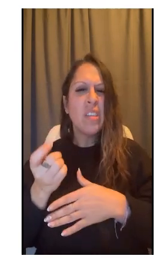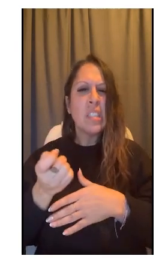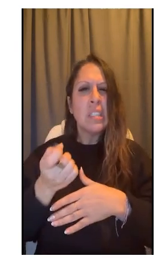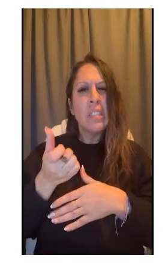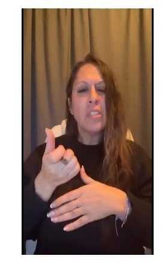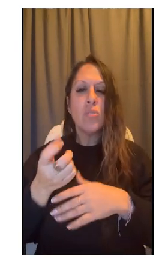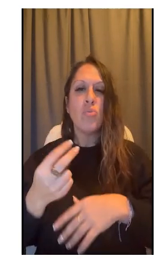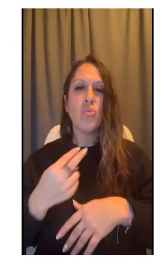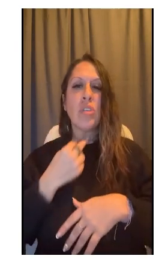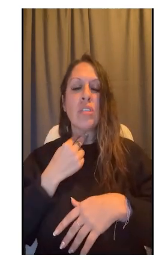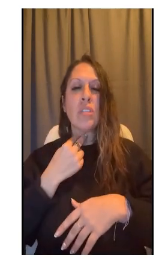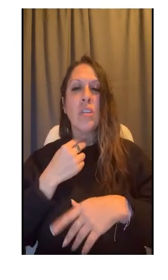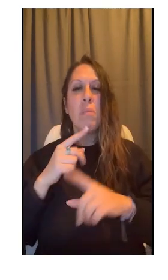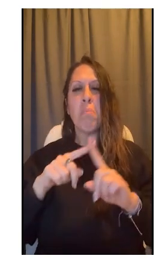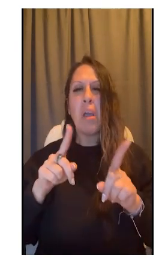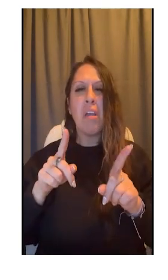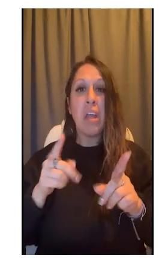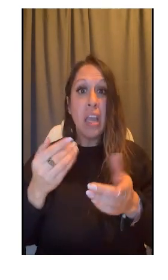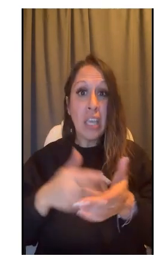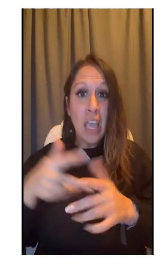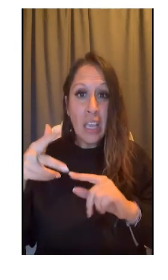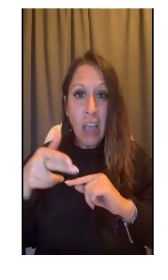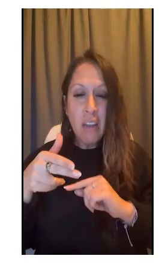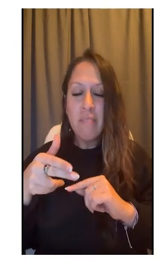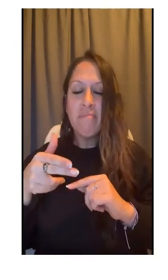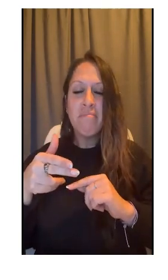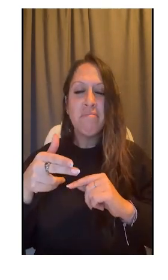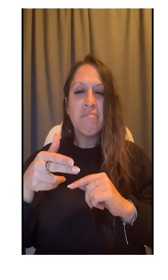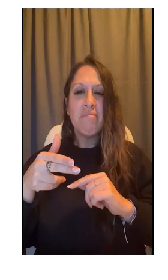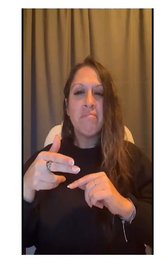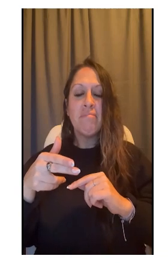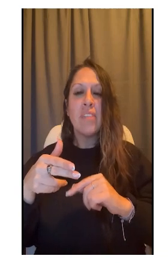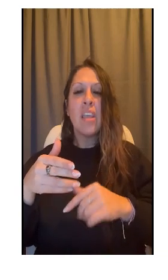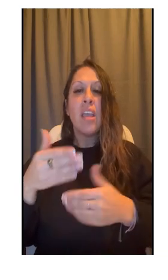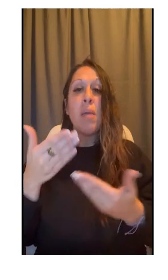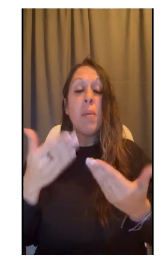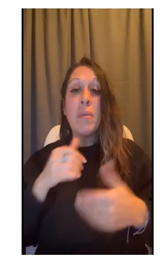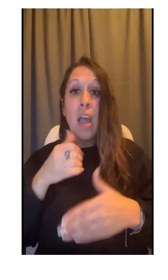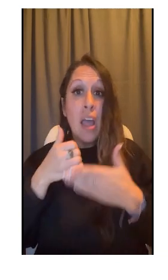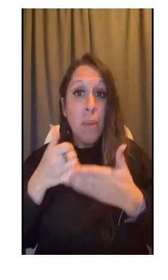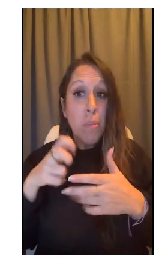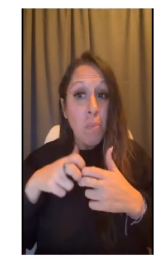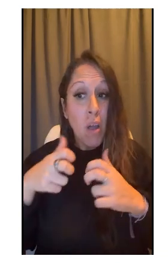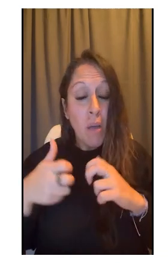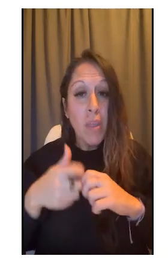of restriction, but very few will need clipping again, and then finally, it might not help the problem.